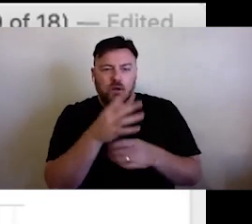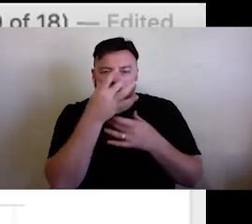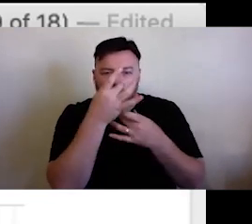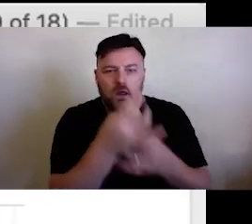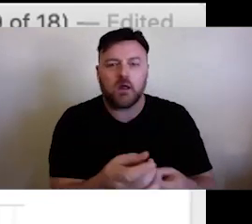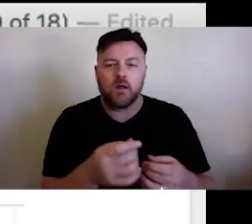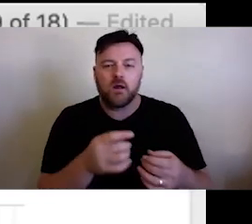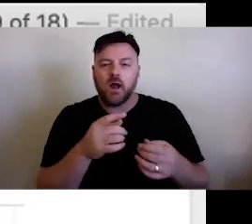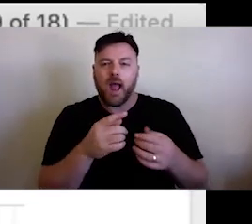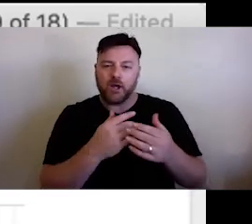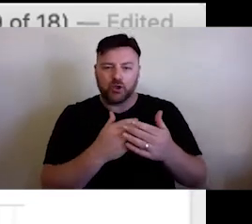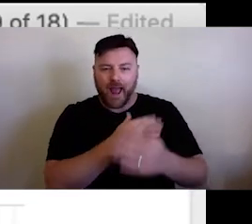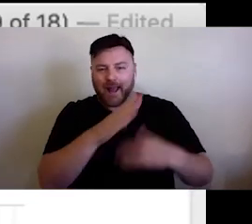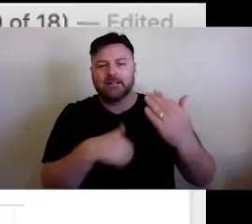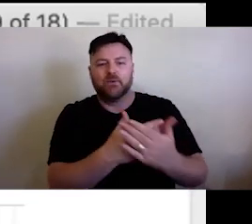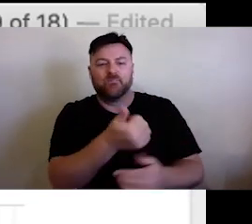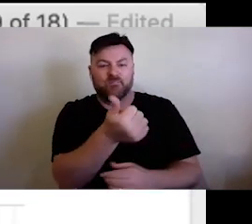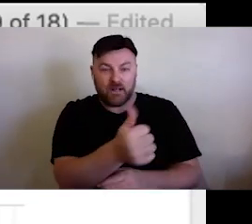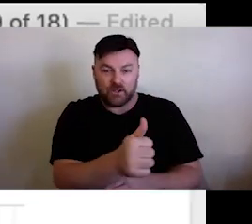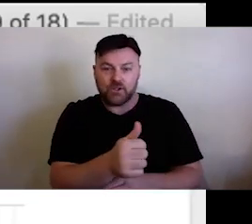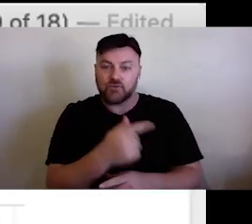pretty much almost everyone who has tuned in has stayed for the entire